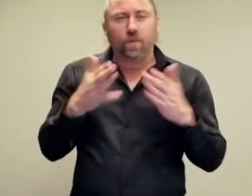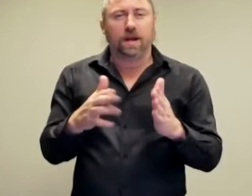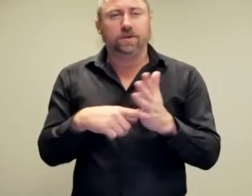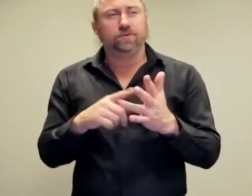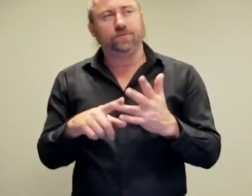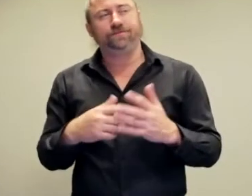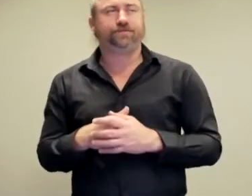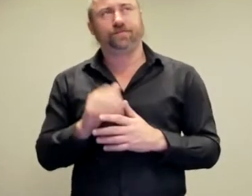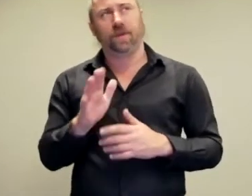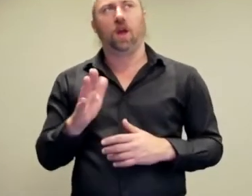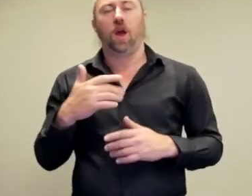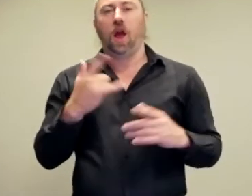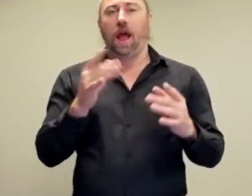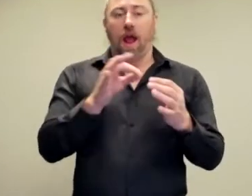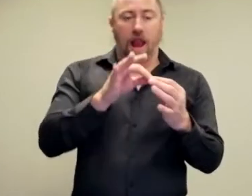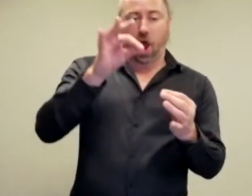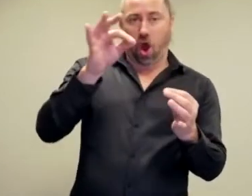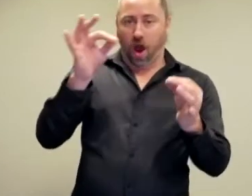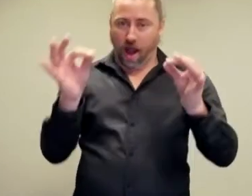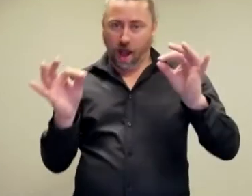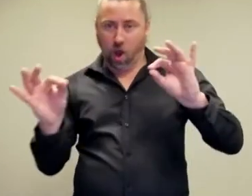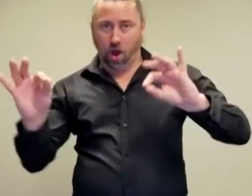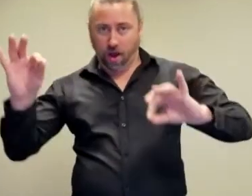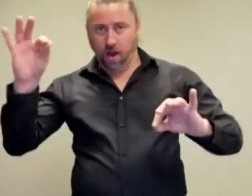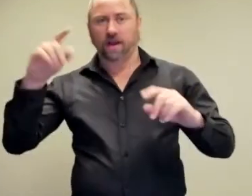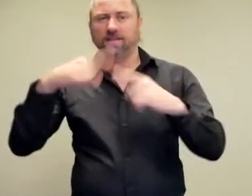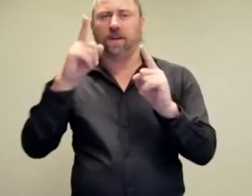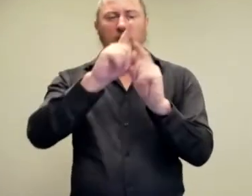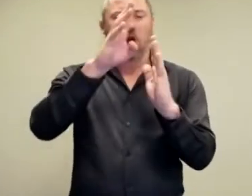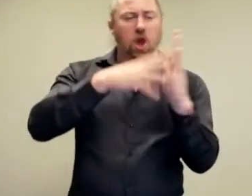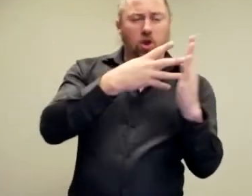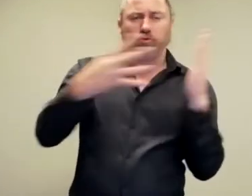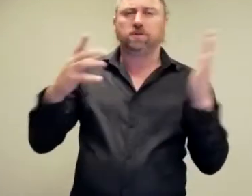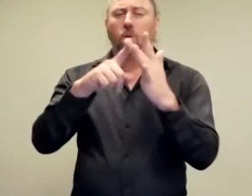I now draw lines in and out of different gridded or isometric structures